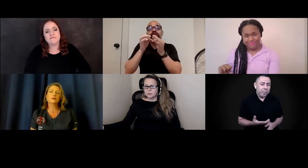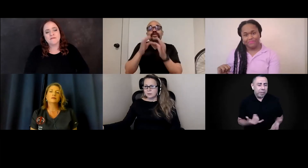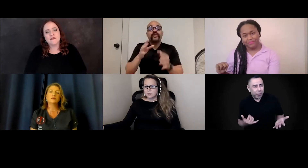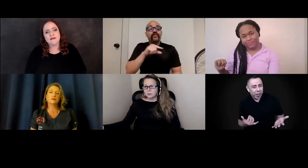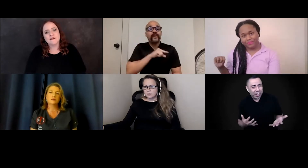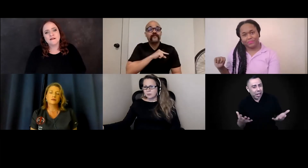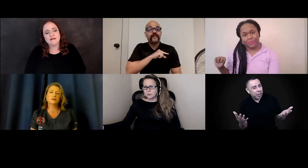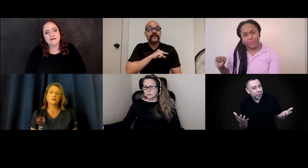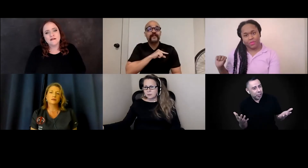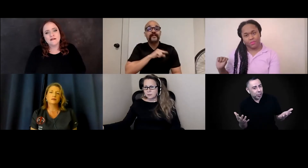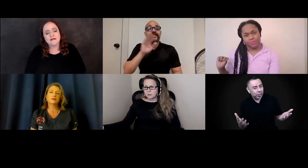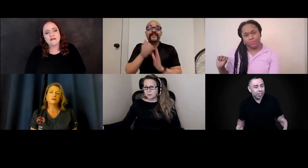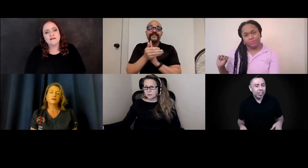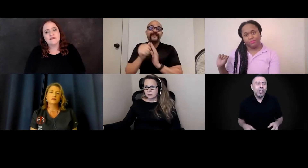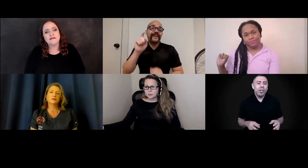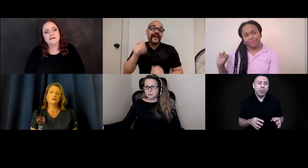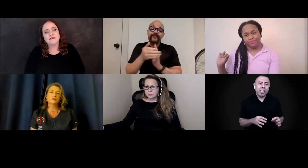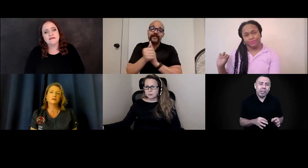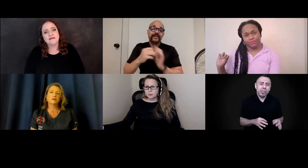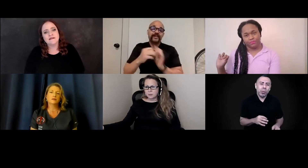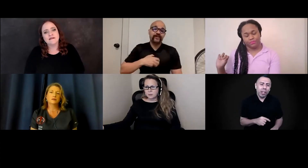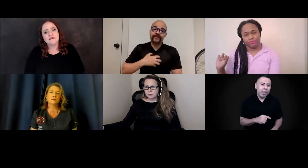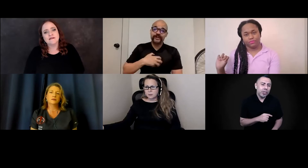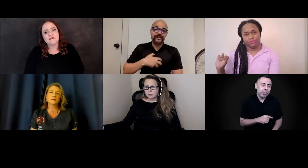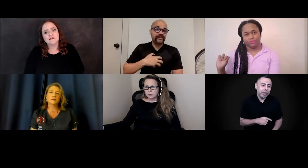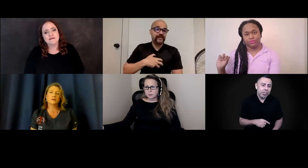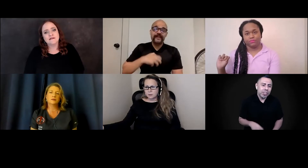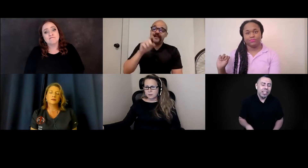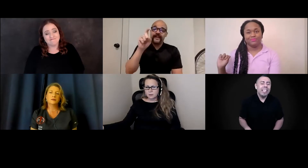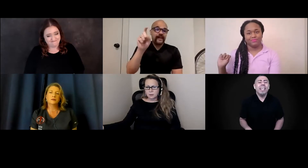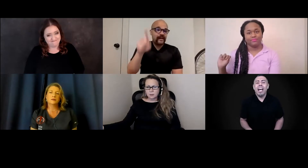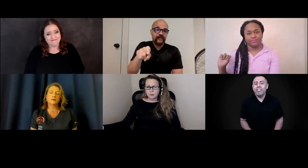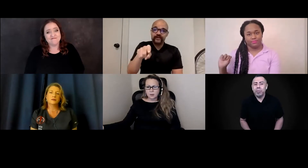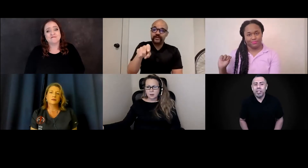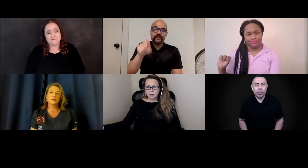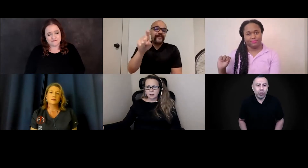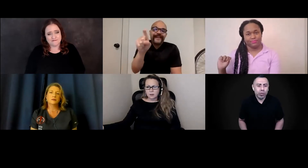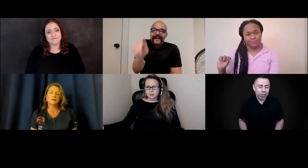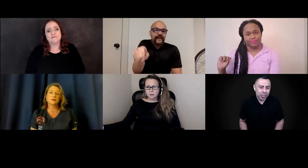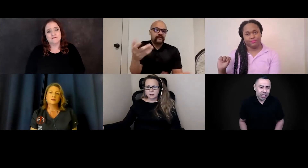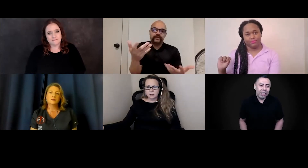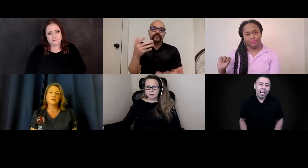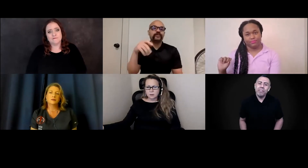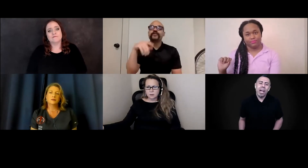Maybe right, maybe wrong, I'm not really sure. But when it comes to qualified interpreters, they have to be able to code switch.